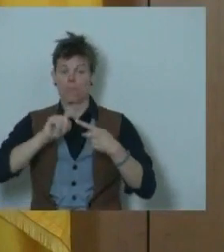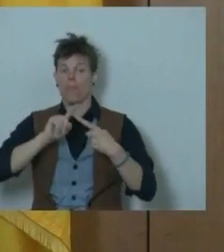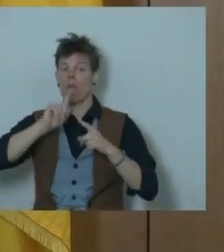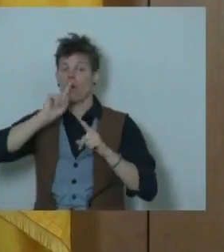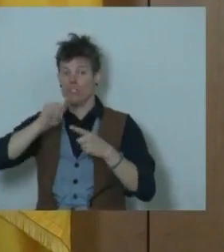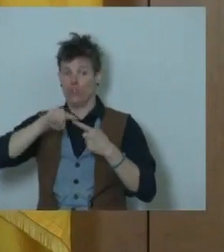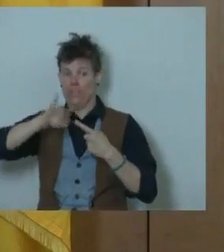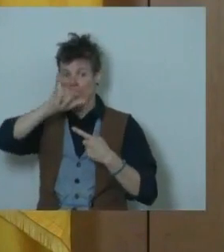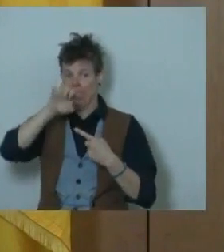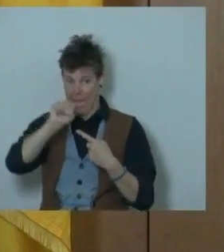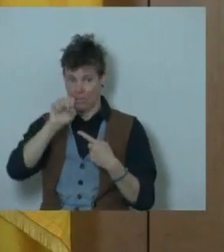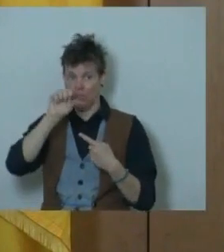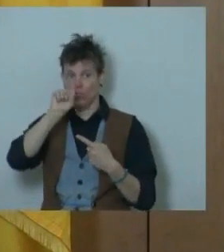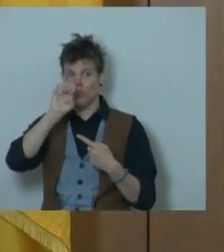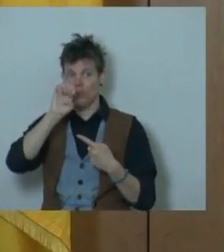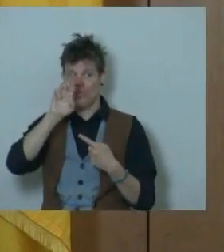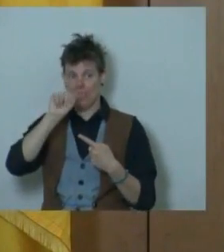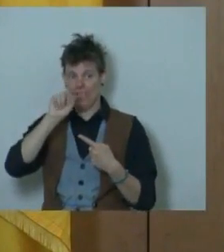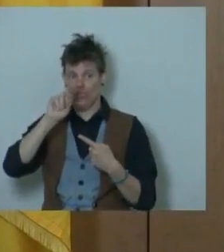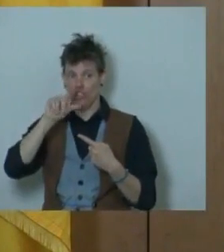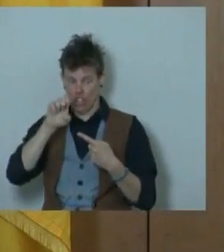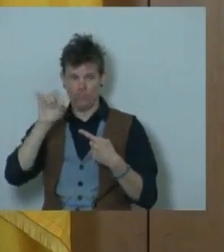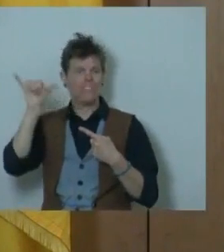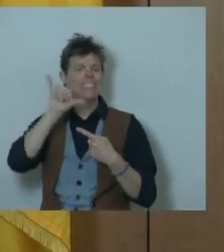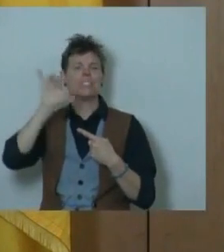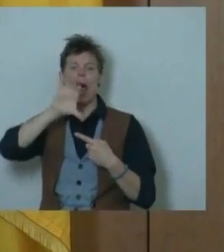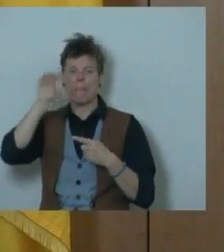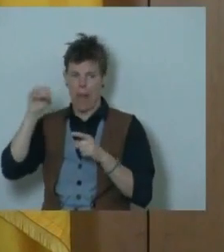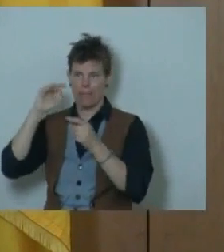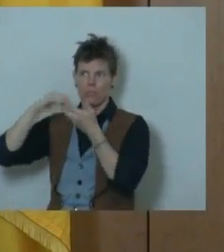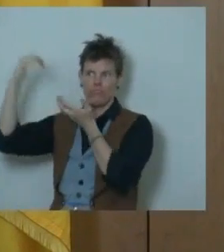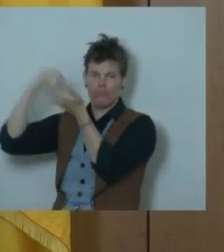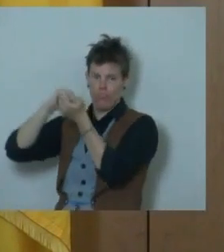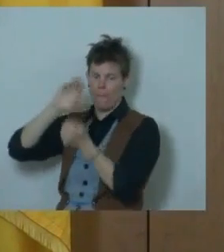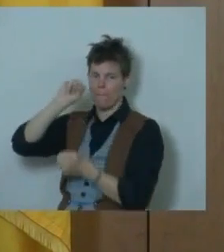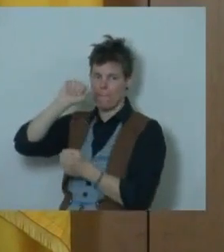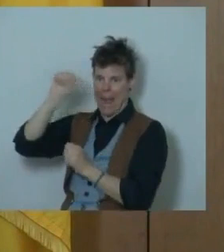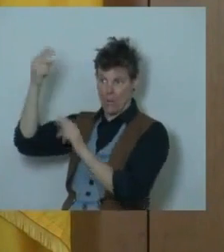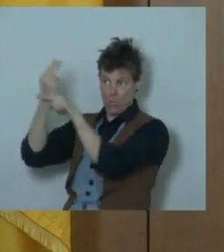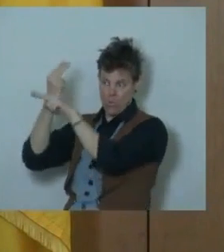I TRIED TO ANSWER.